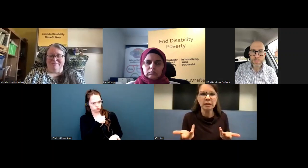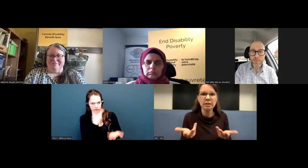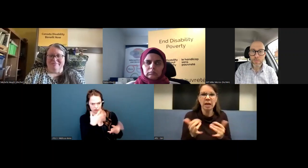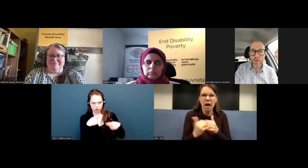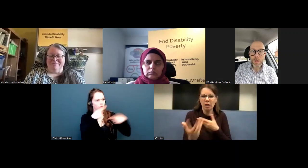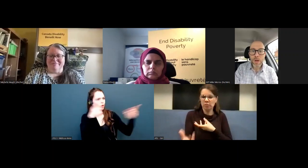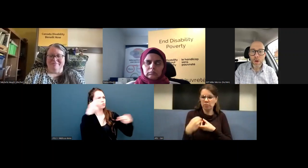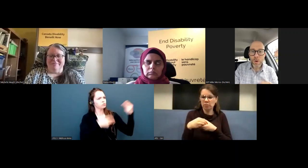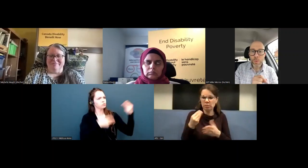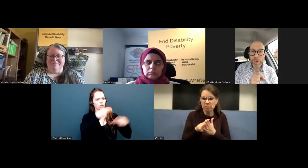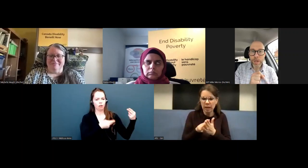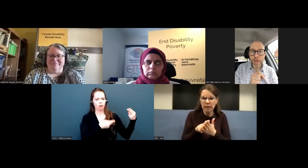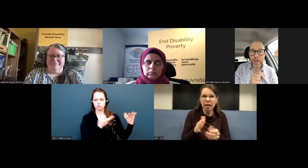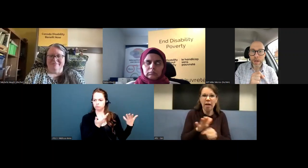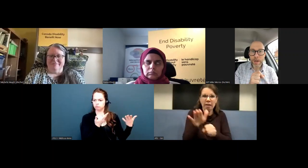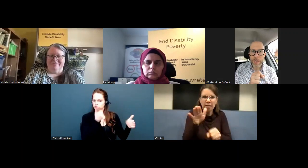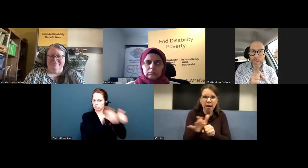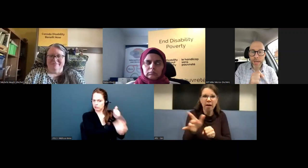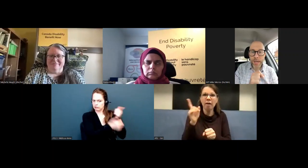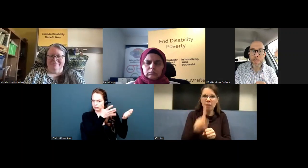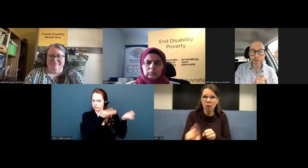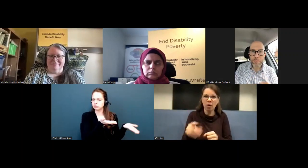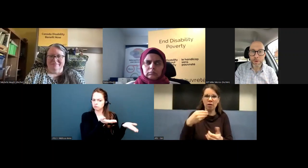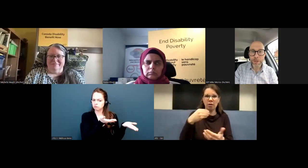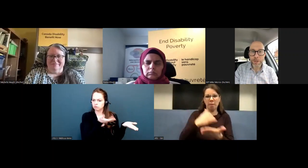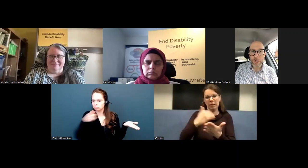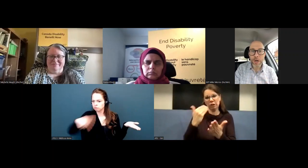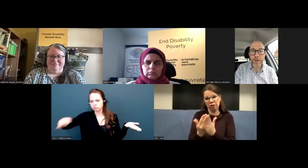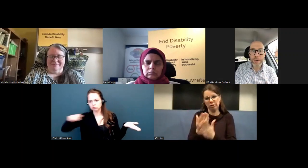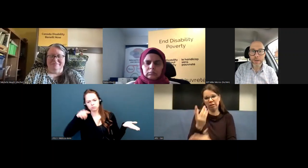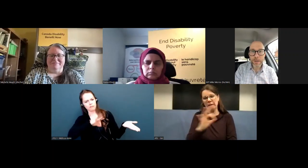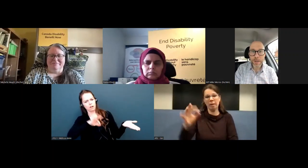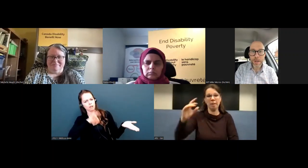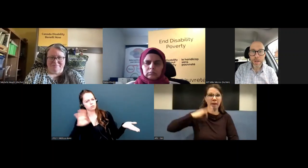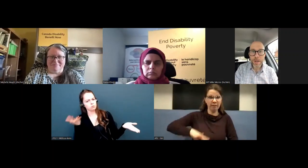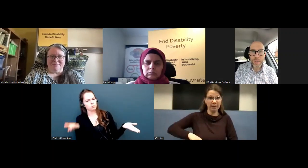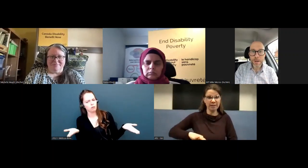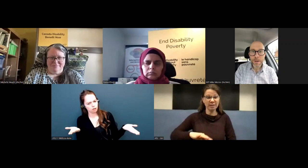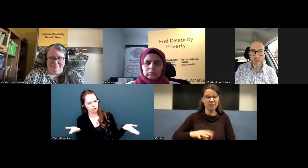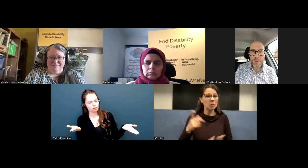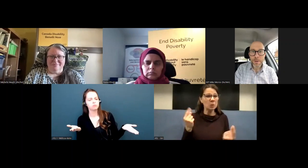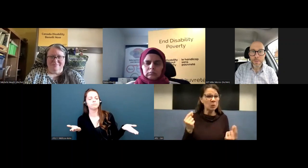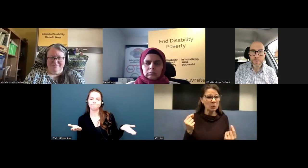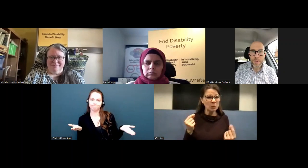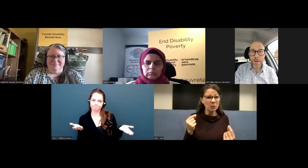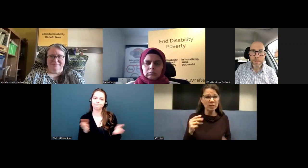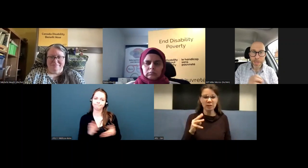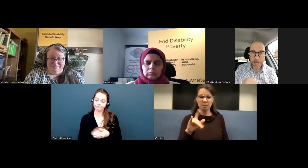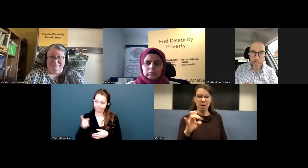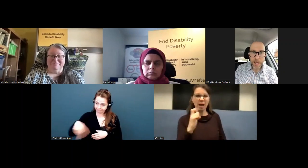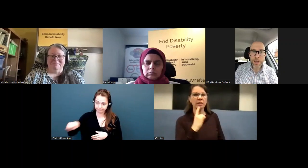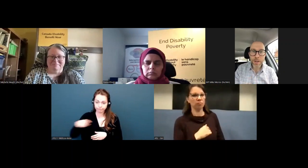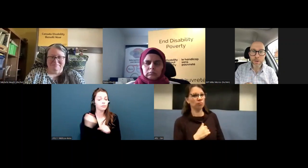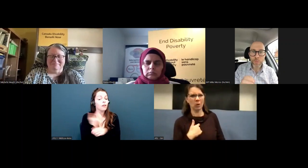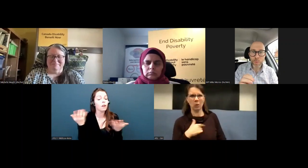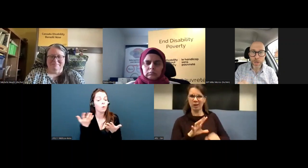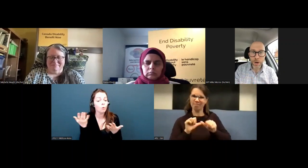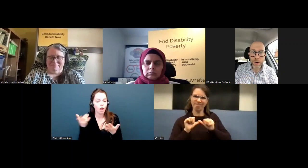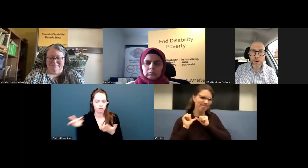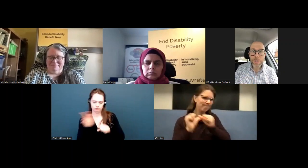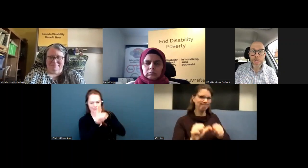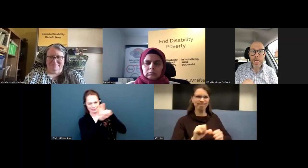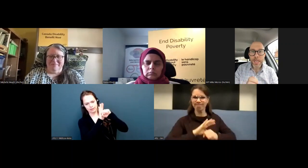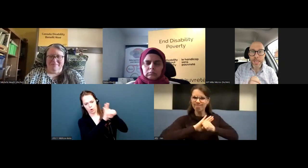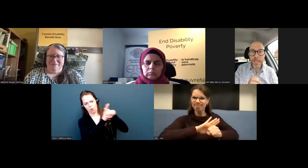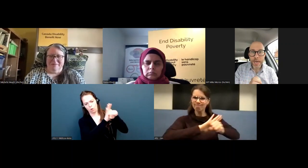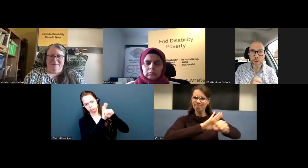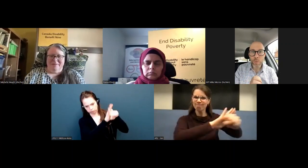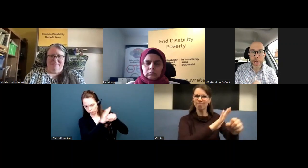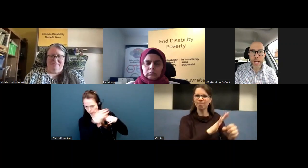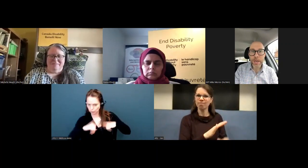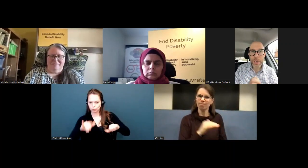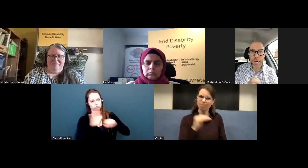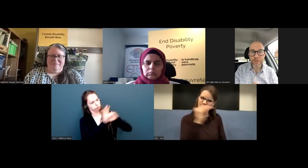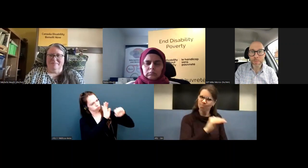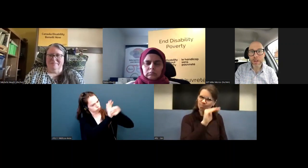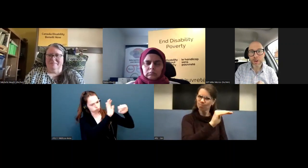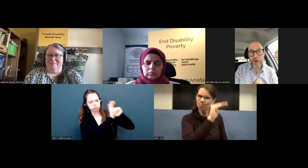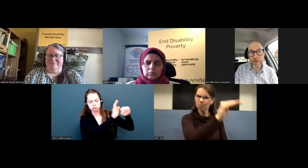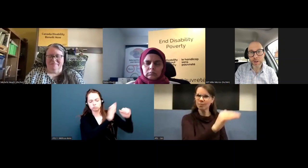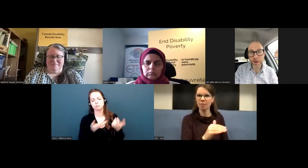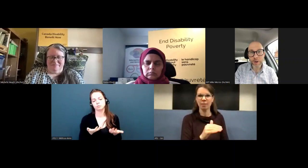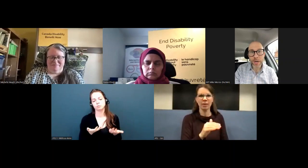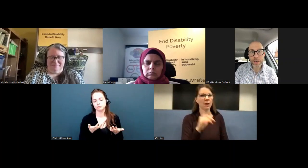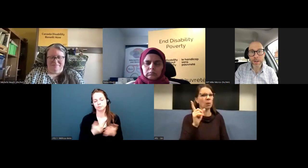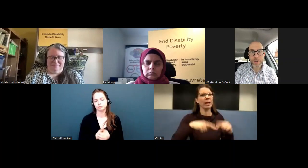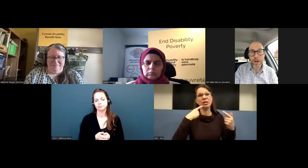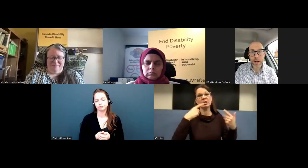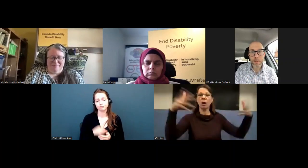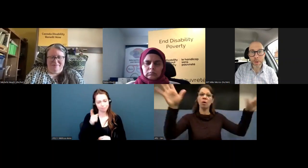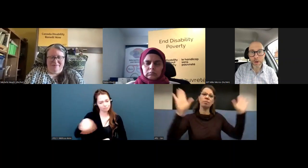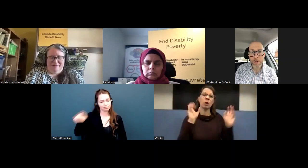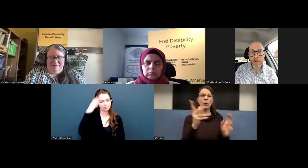Mike: WE KEEP THE PRESSURE ON BECAUSE WE KNOW THAT WHEN GOVERNMENTS ARE SERIOUS ABOUT